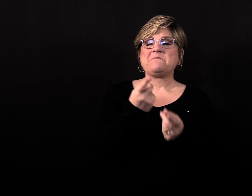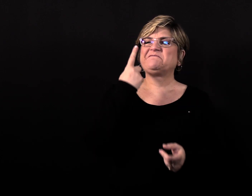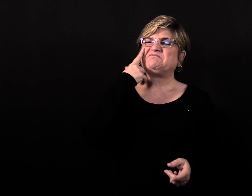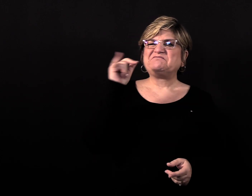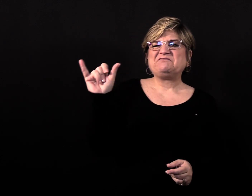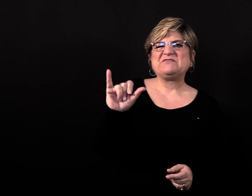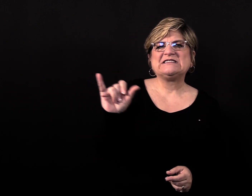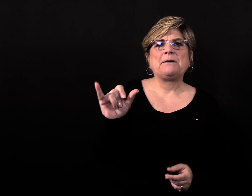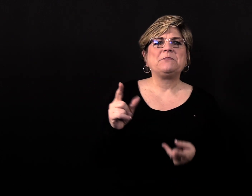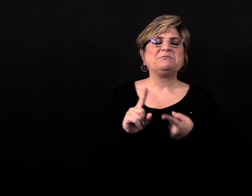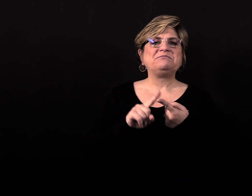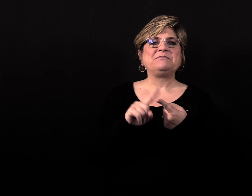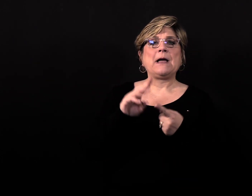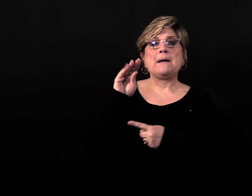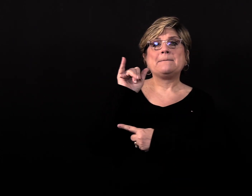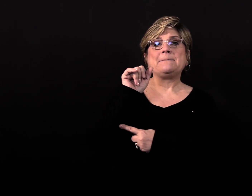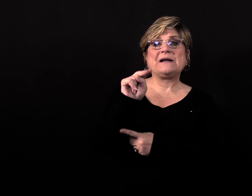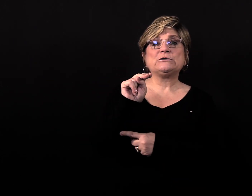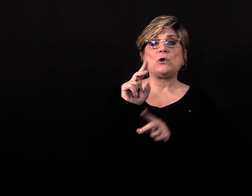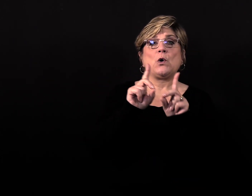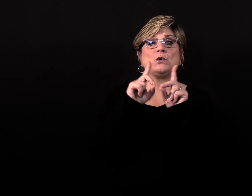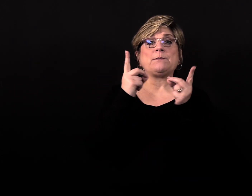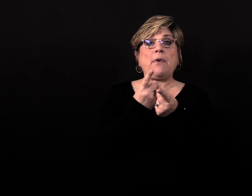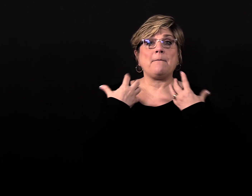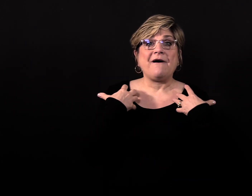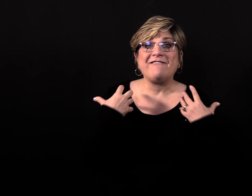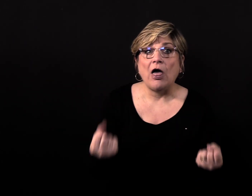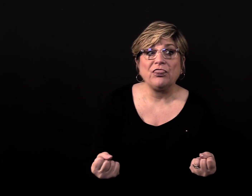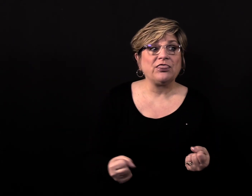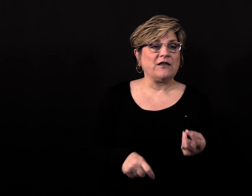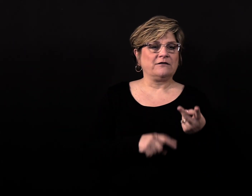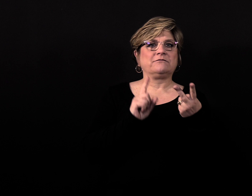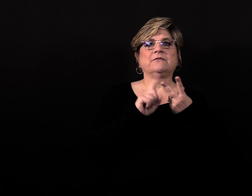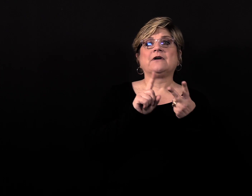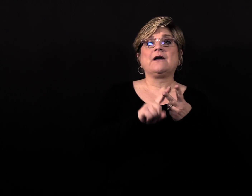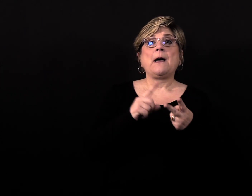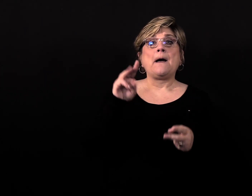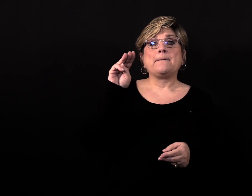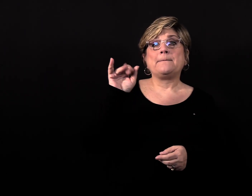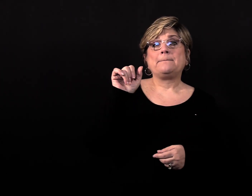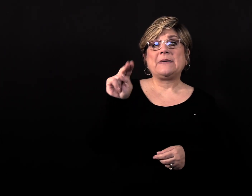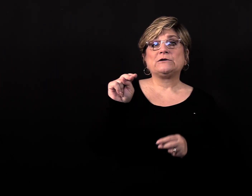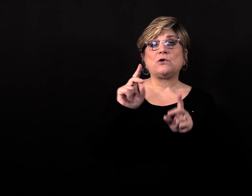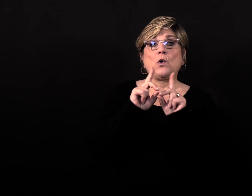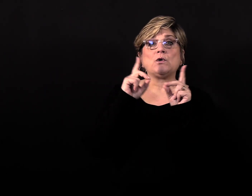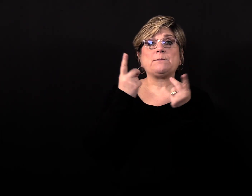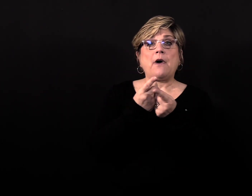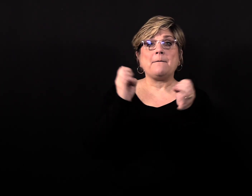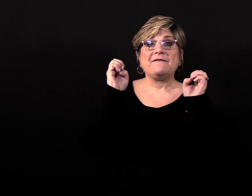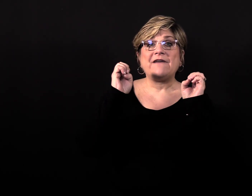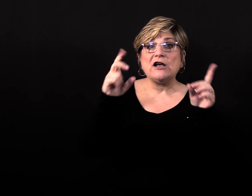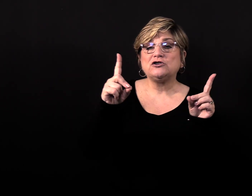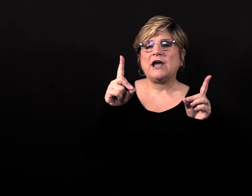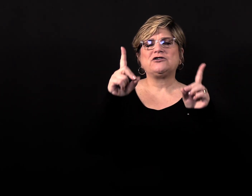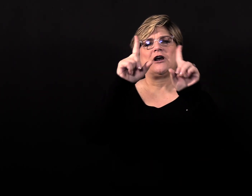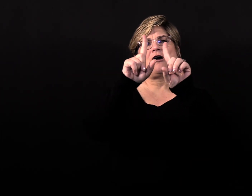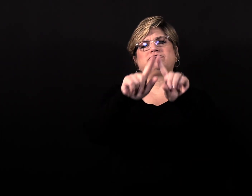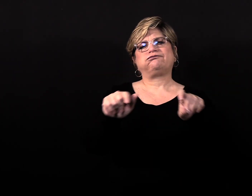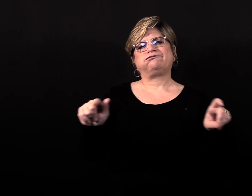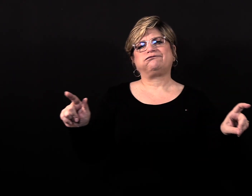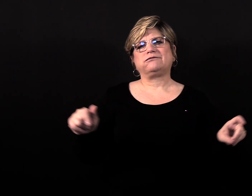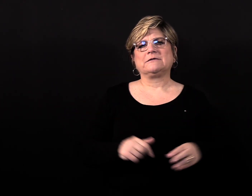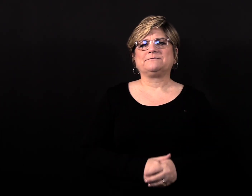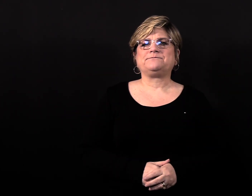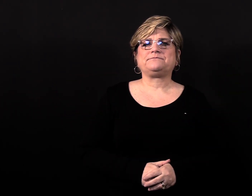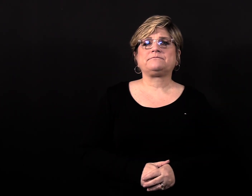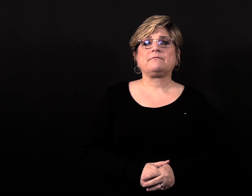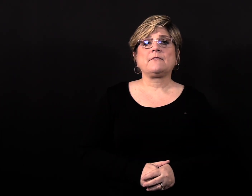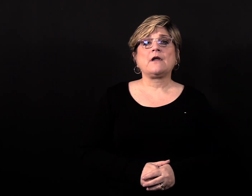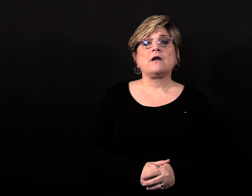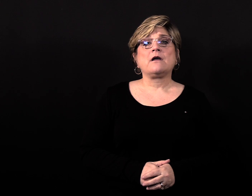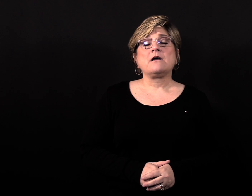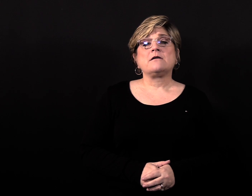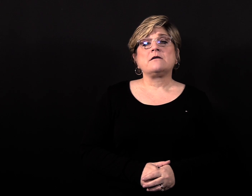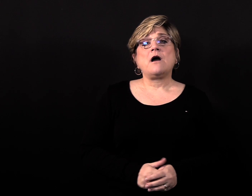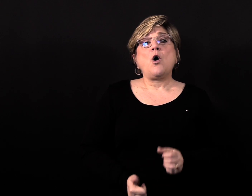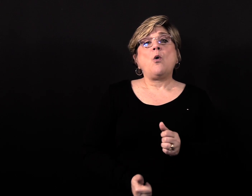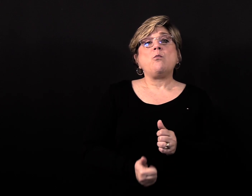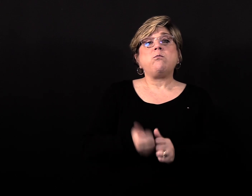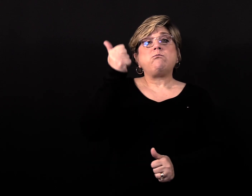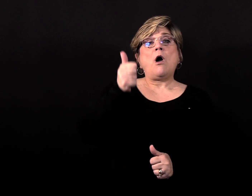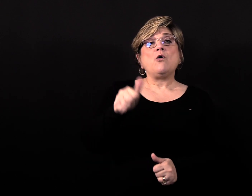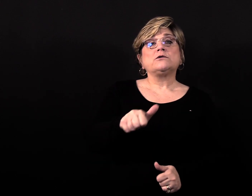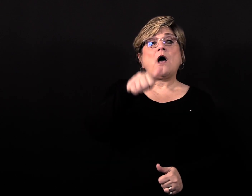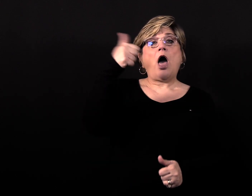Department of Health, Minnesota Department of Education, etc. Most of the other topics that